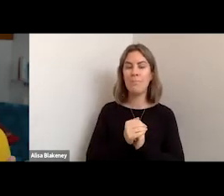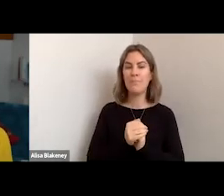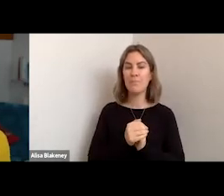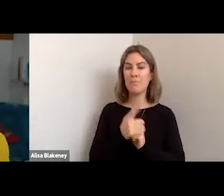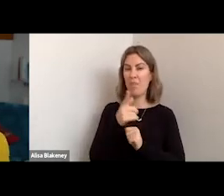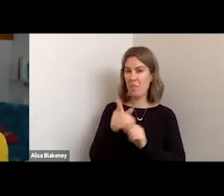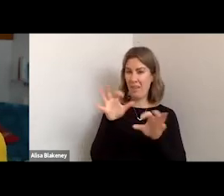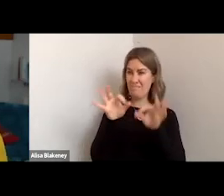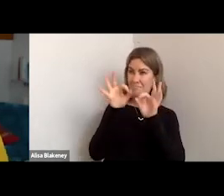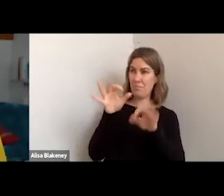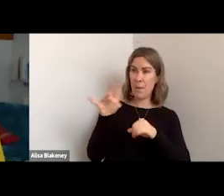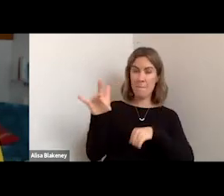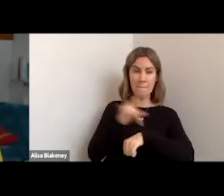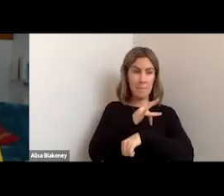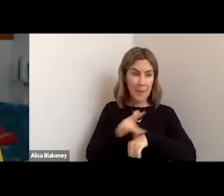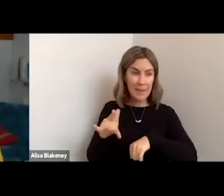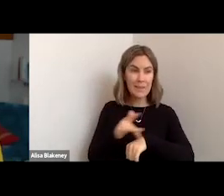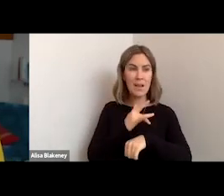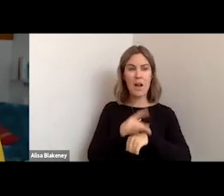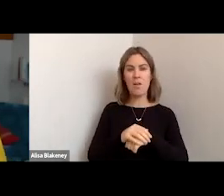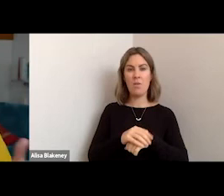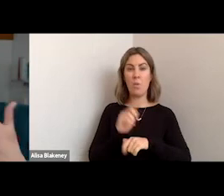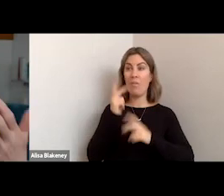they visit galleries all the time, like when you could do that, but